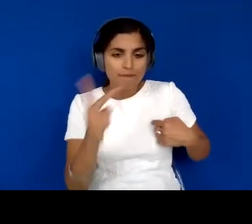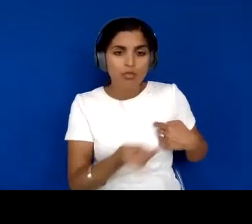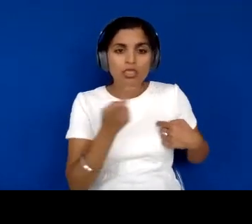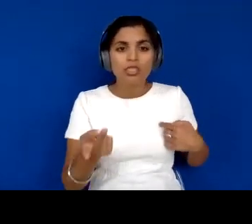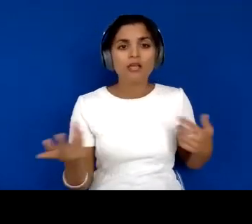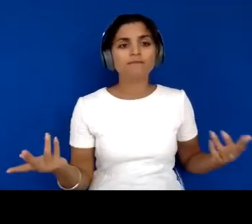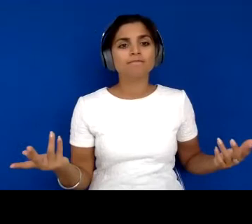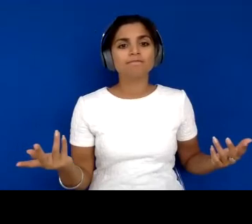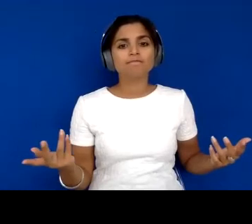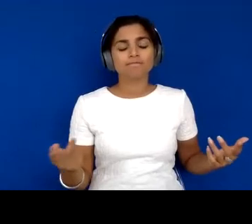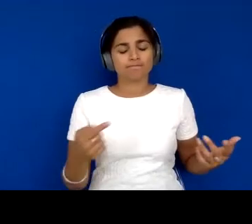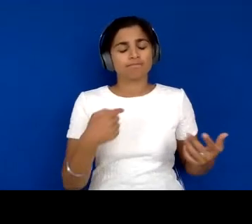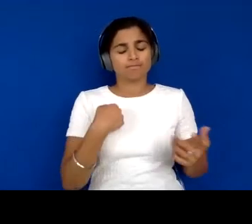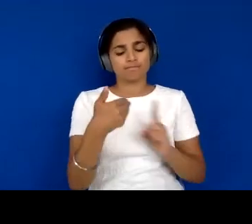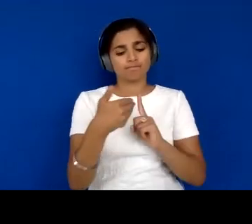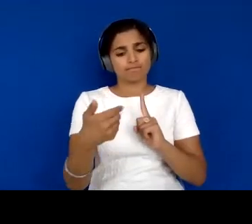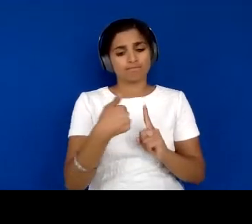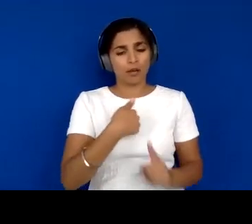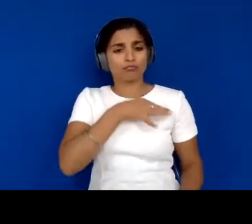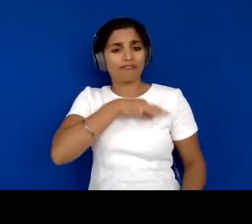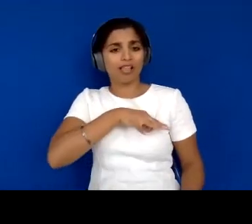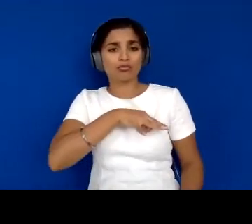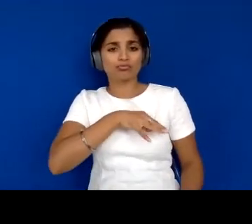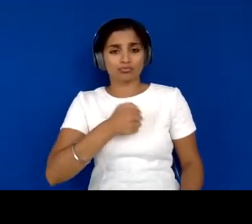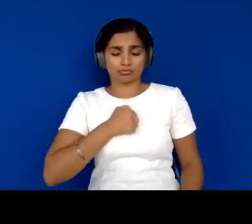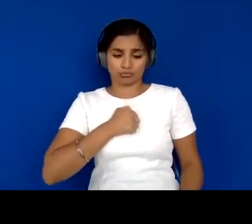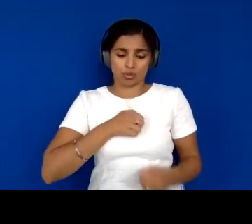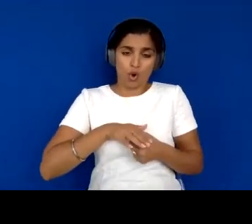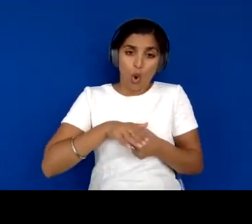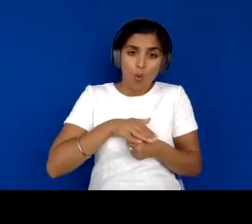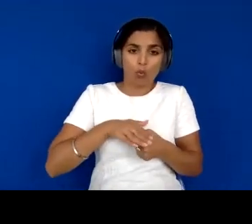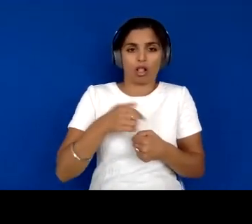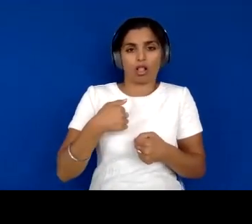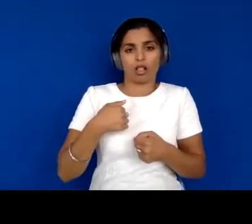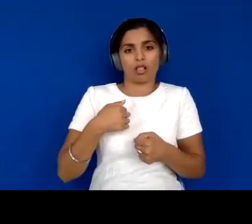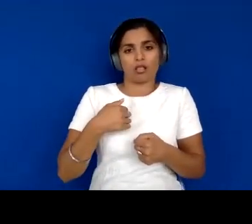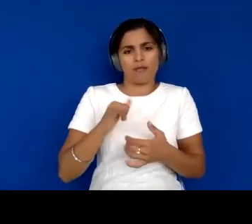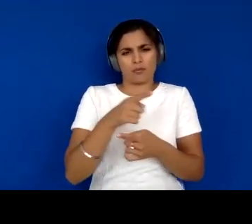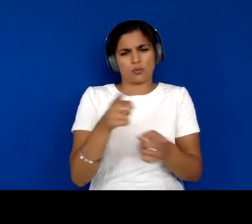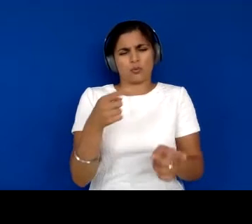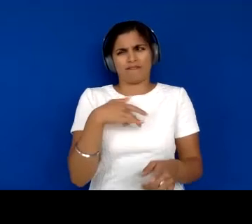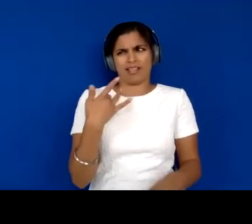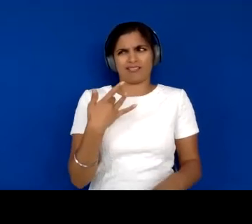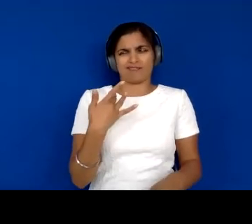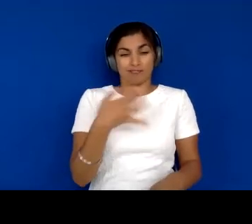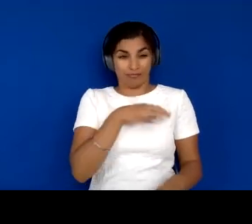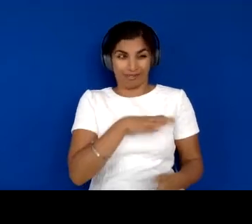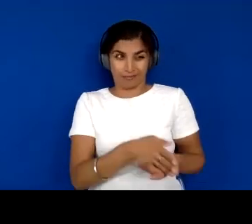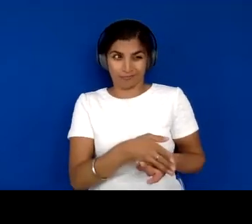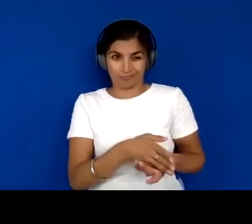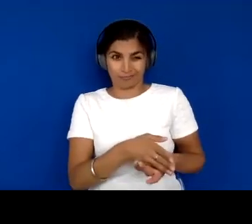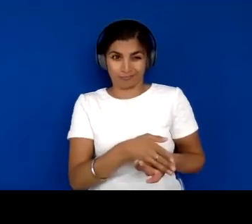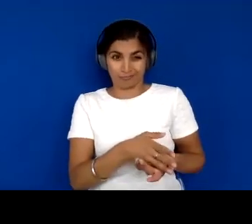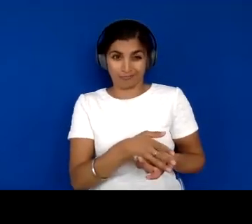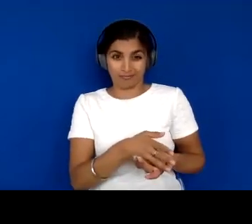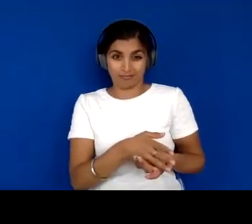privileges in my own local context that may not seem so for you a most in angle